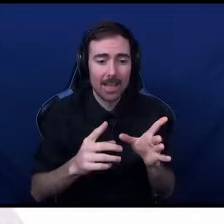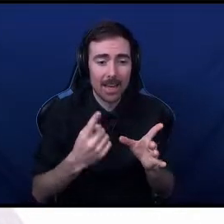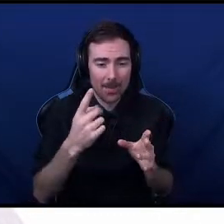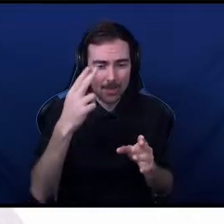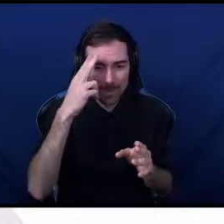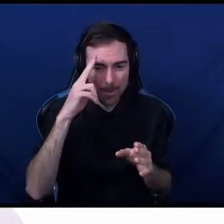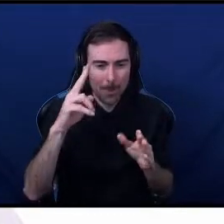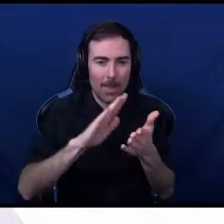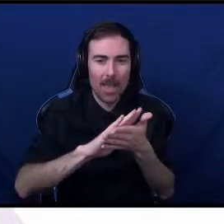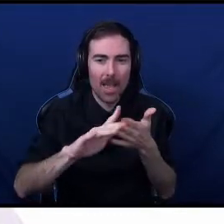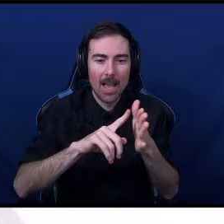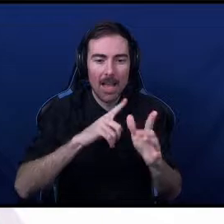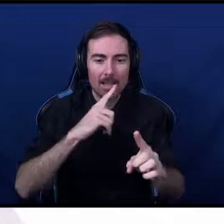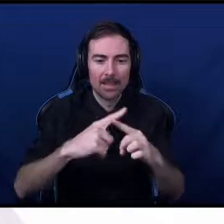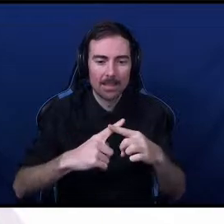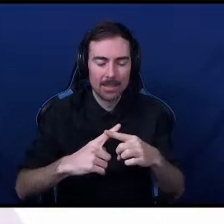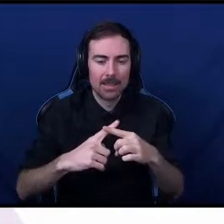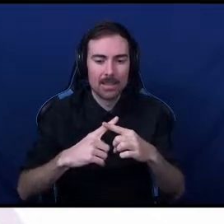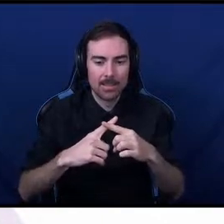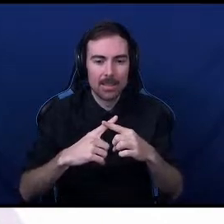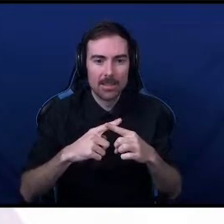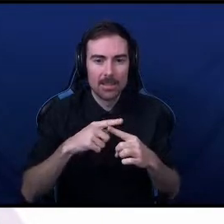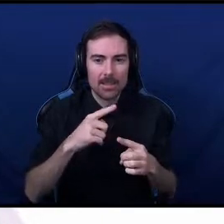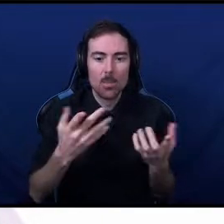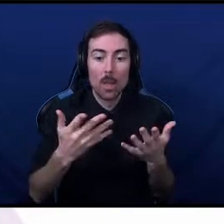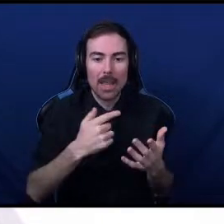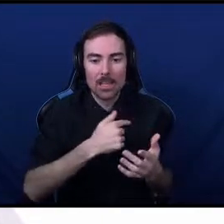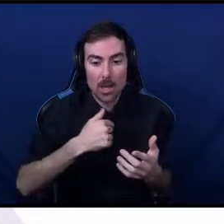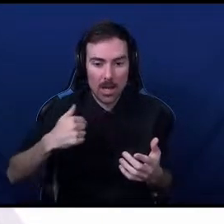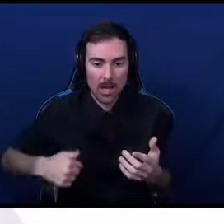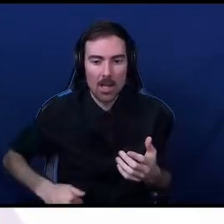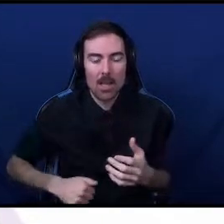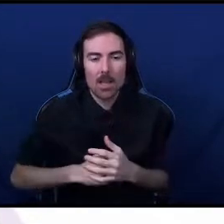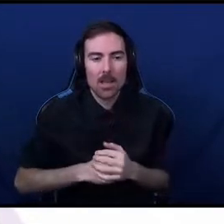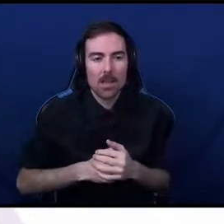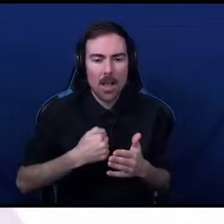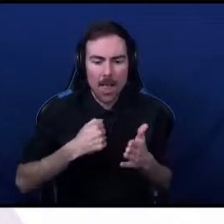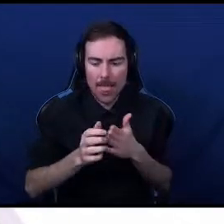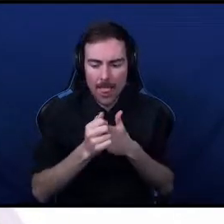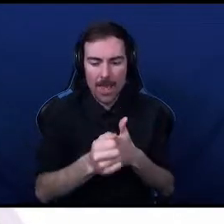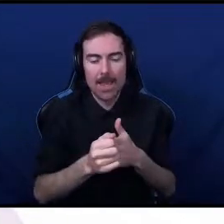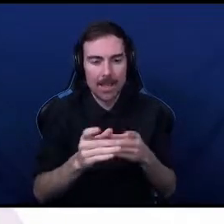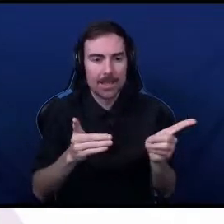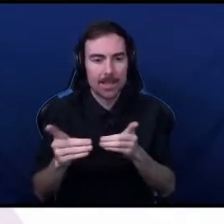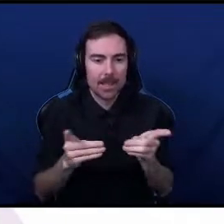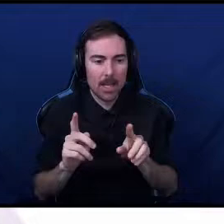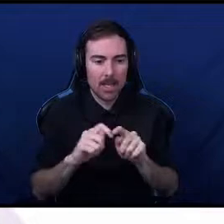accelerator based in Shenzhen in China, where I lead the design team. That's not a grand gesture. By the way, I was the